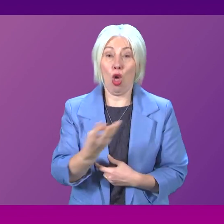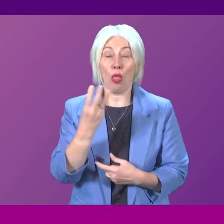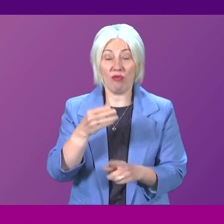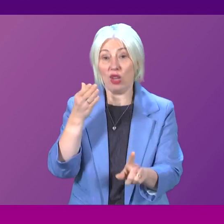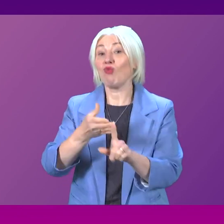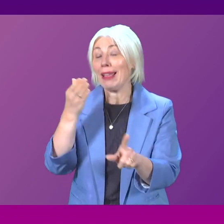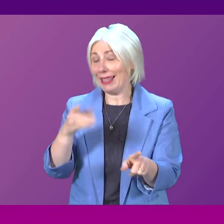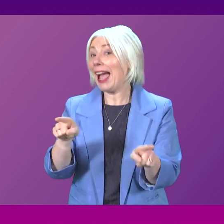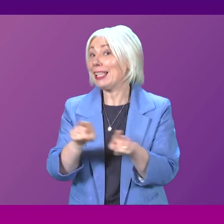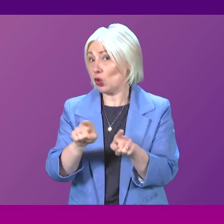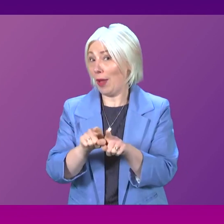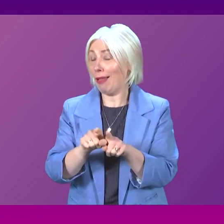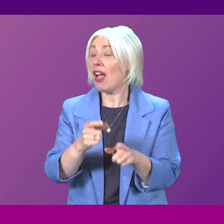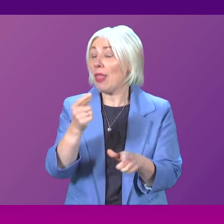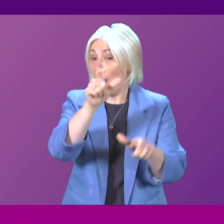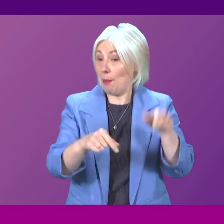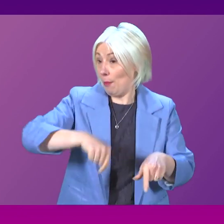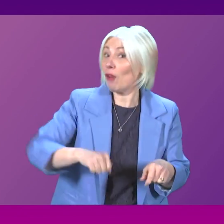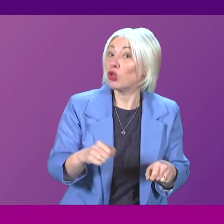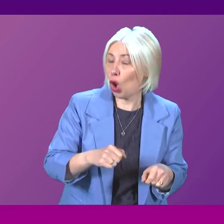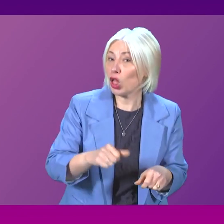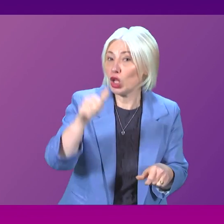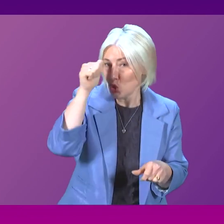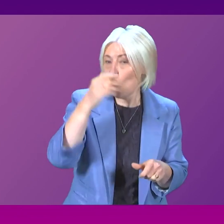and recognise that the people of Scotland will see that, that they remain so intent